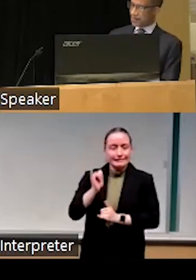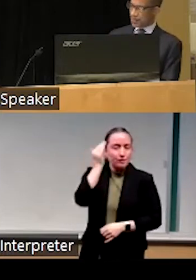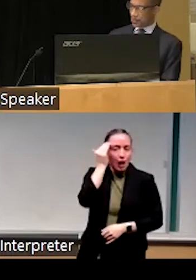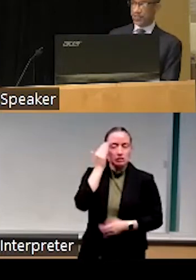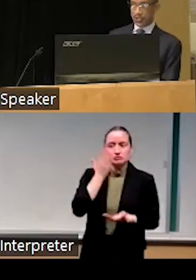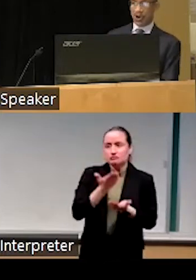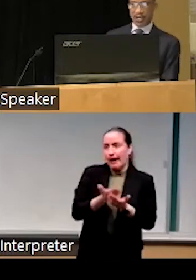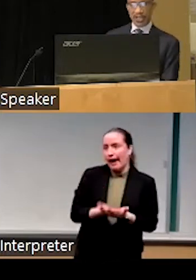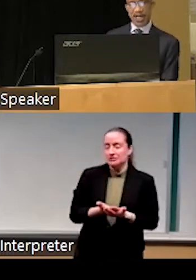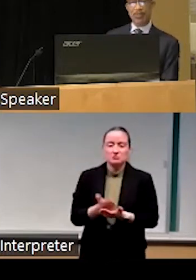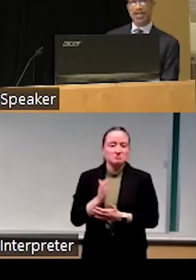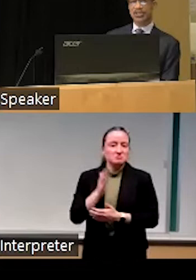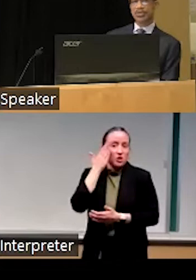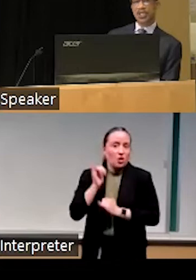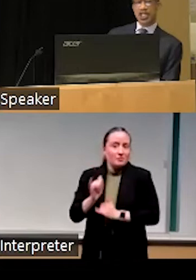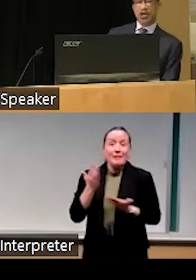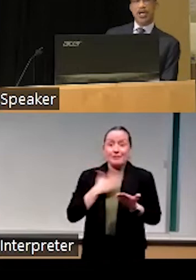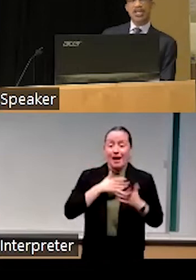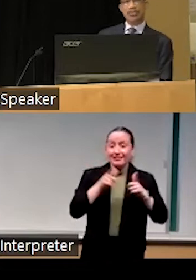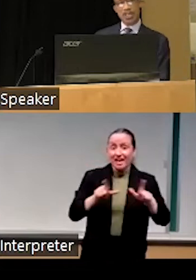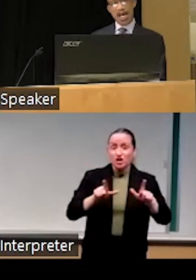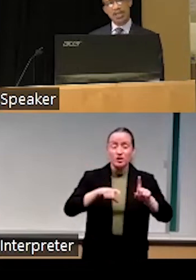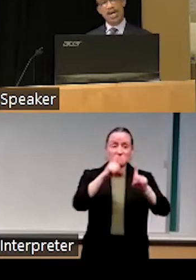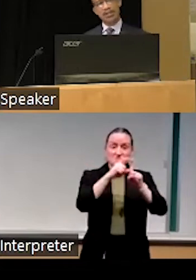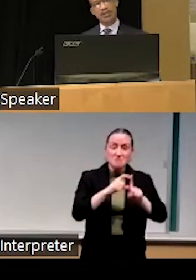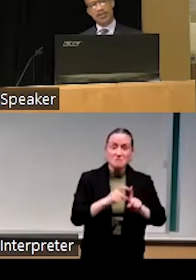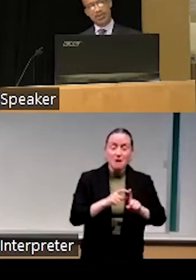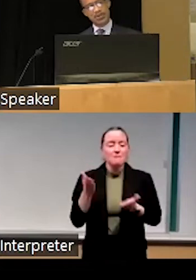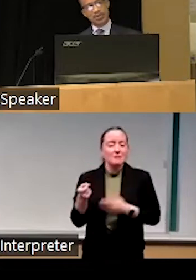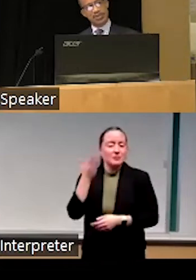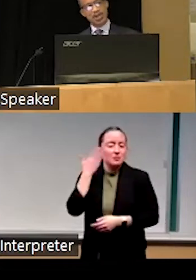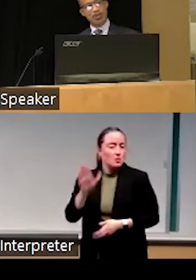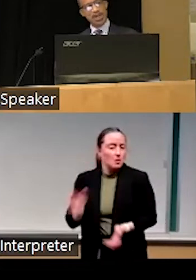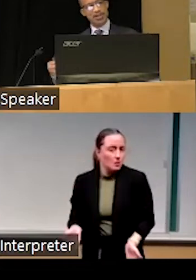um the sort of the jargon that I might use but even beyond that there's a certain separation